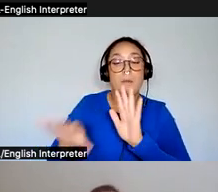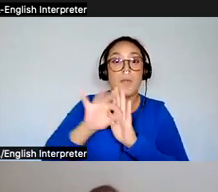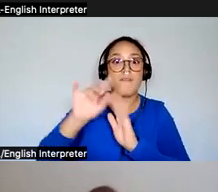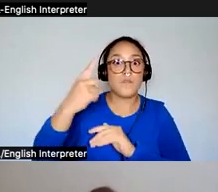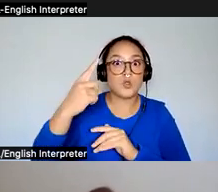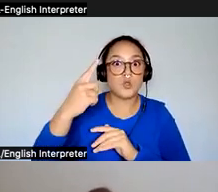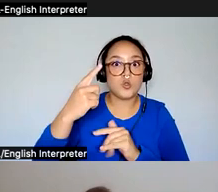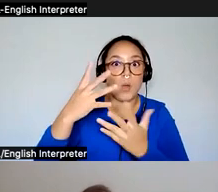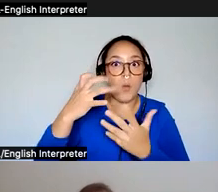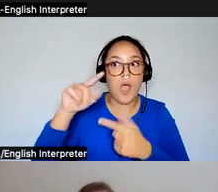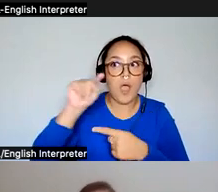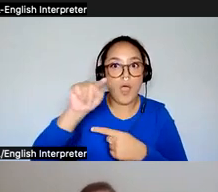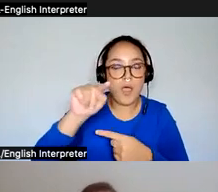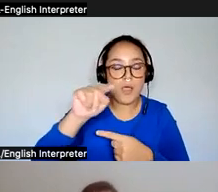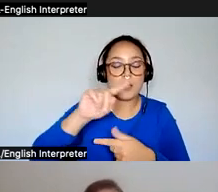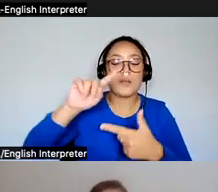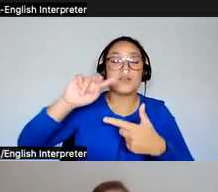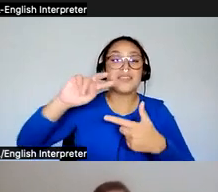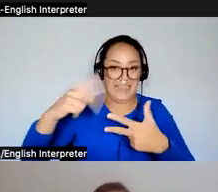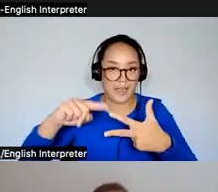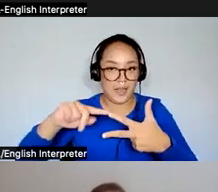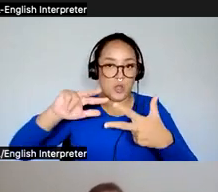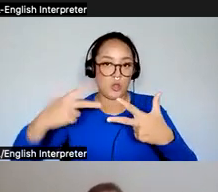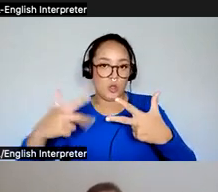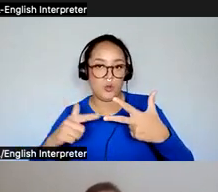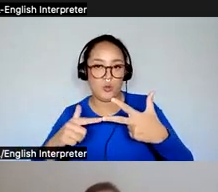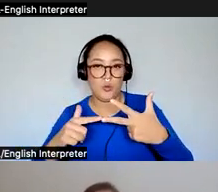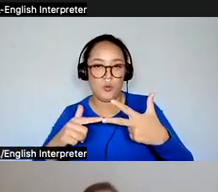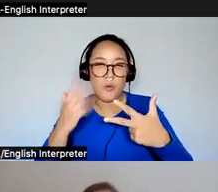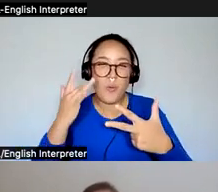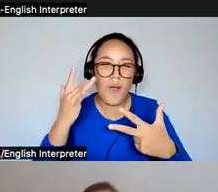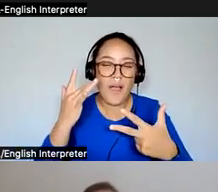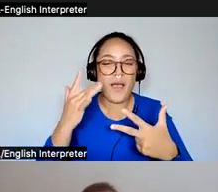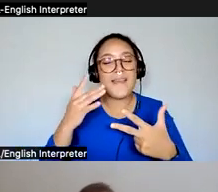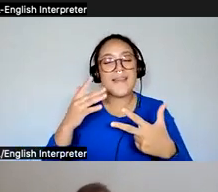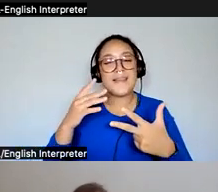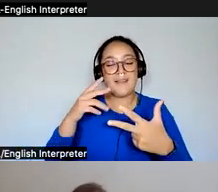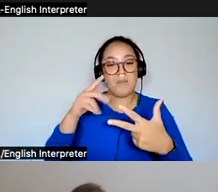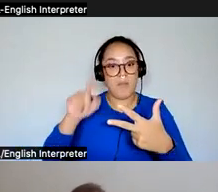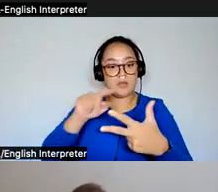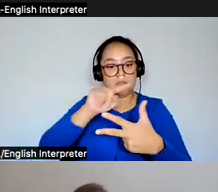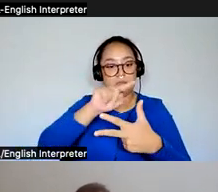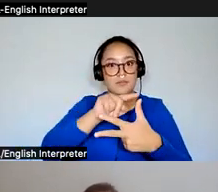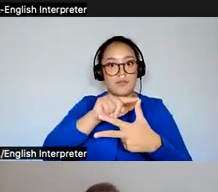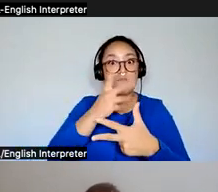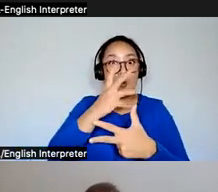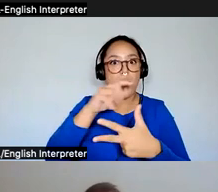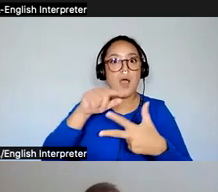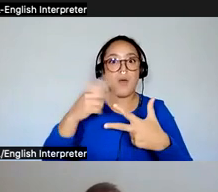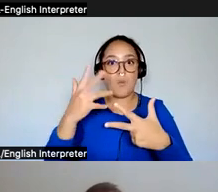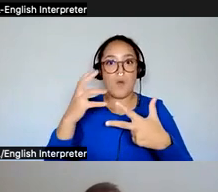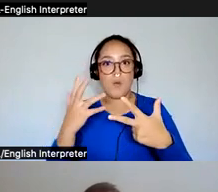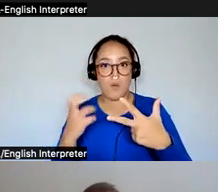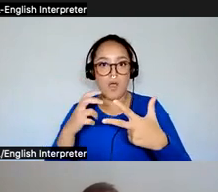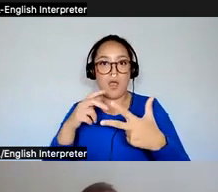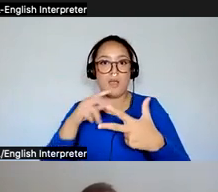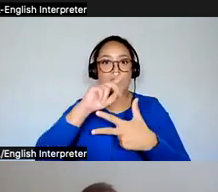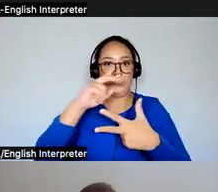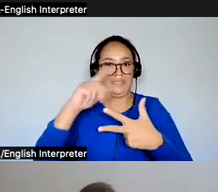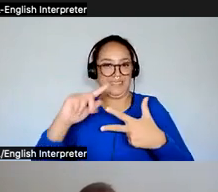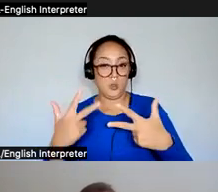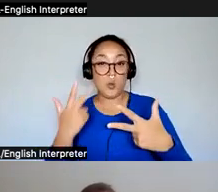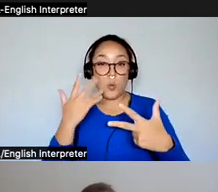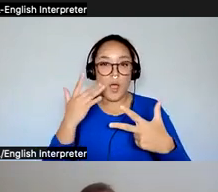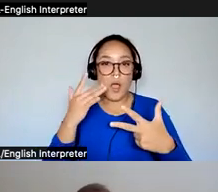And that is because we're trying to really serve communities as much as possible broadly,